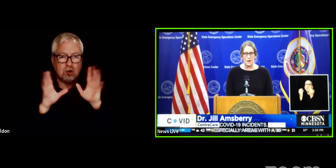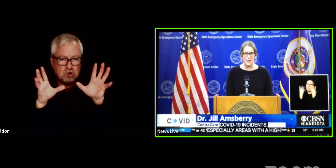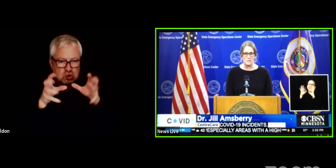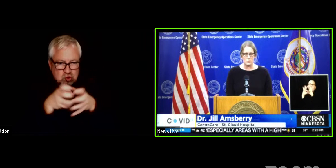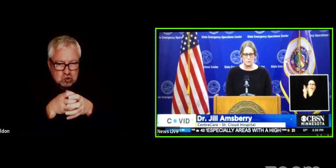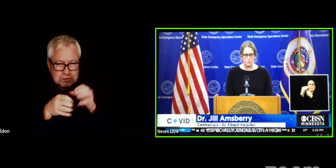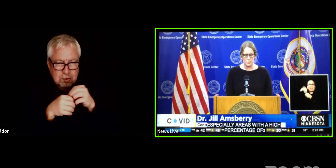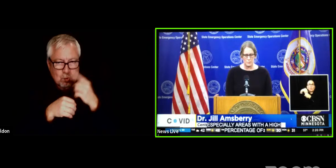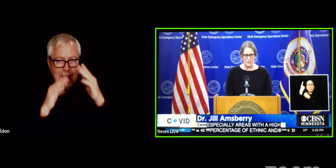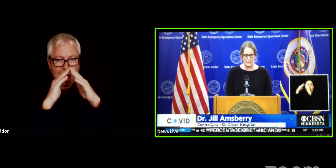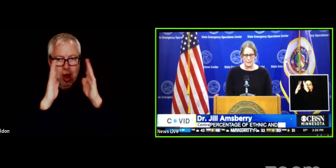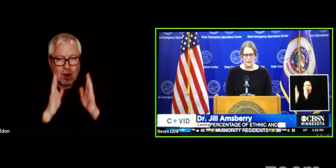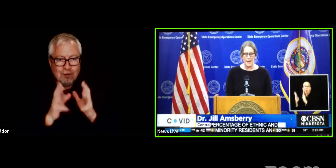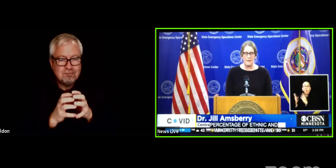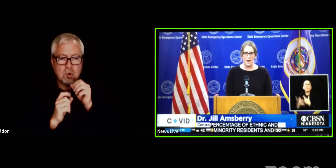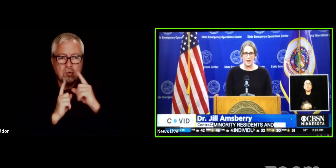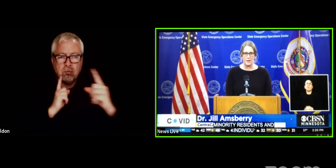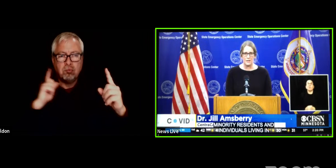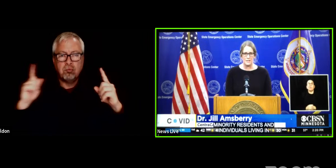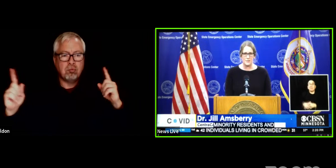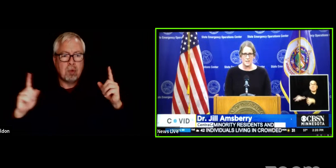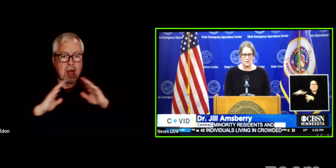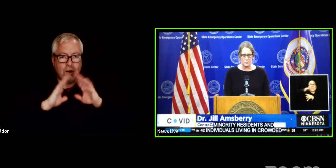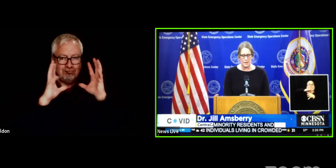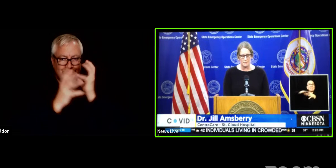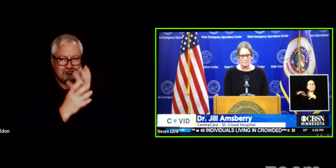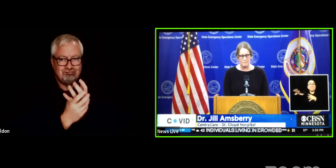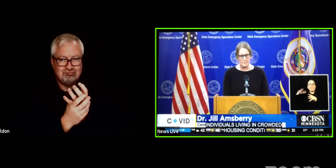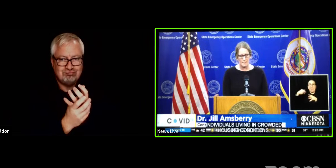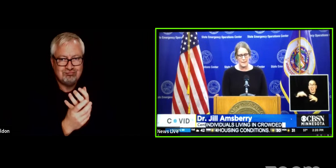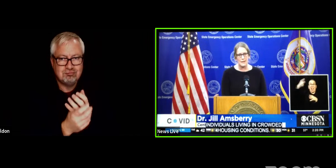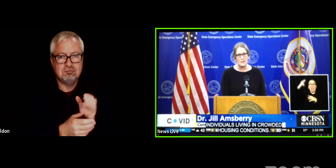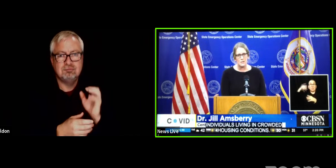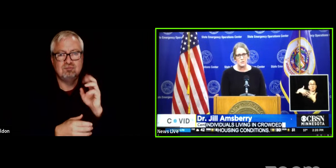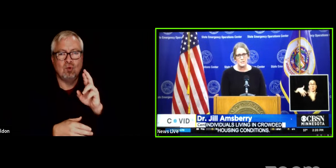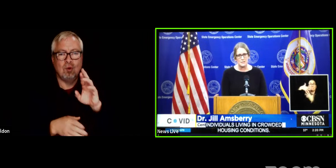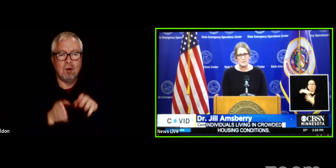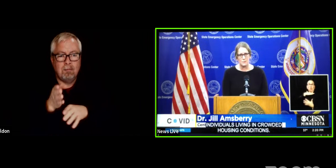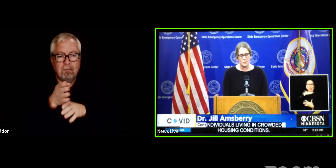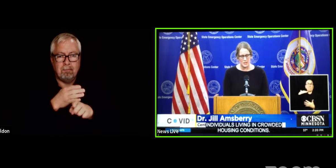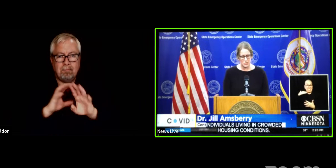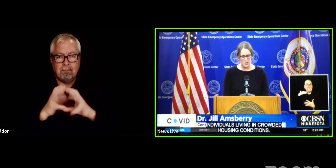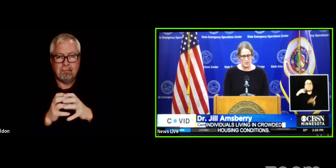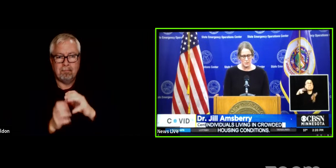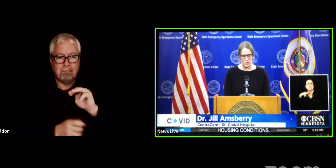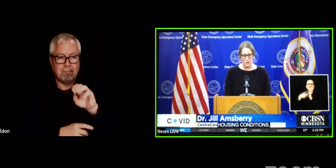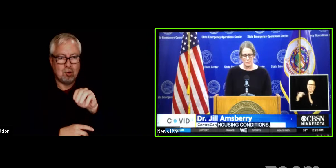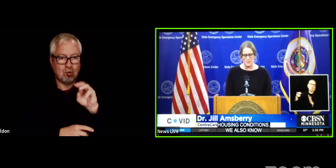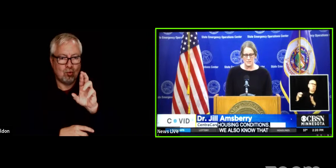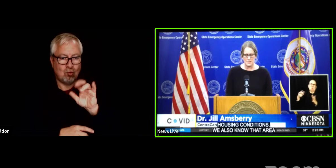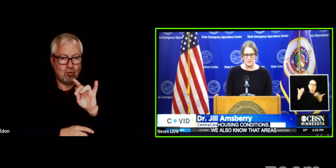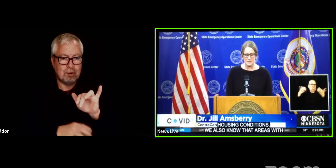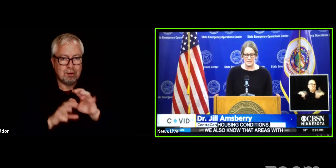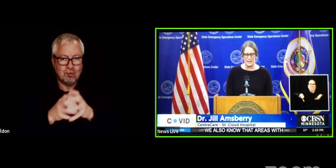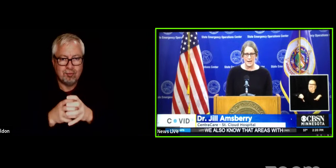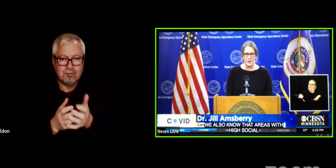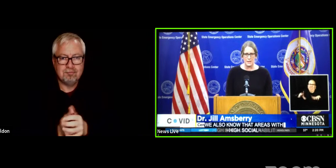HIGH SOCIAL VULNERABILITY HAVE A HIGHER CASE FATALITY RATE. USING THIS INFORMATION, WE RECOMMENDED THAT THE STATE